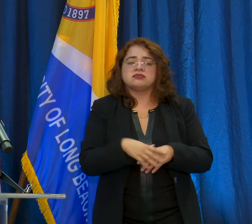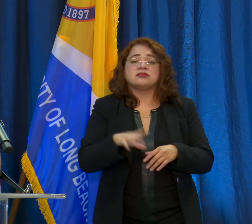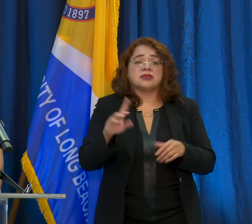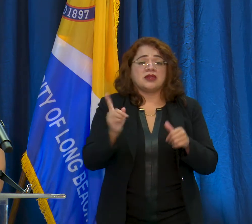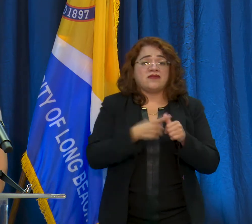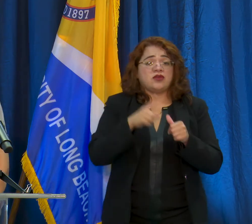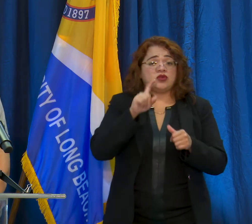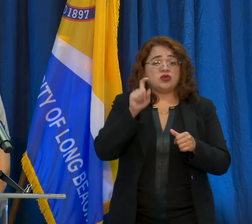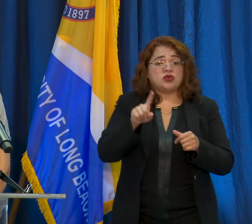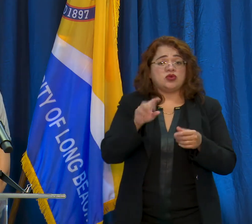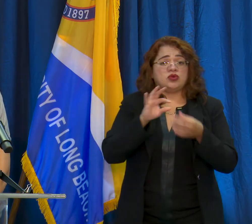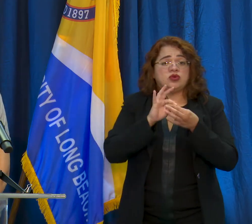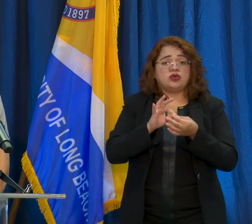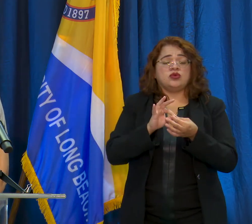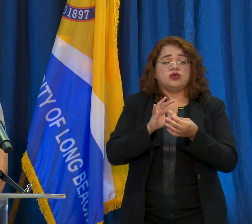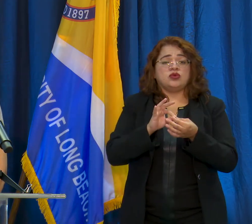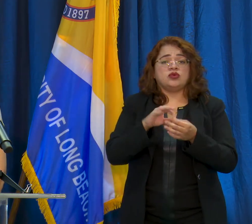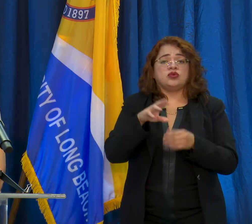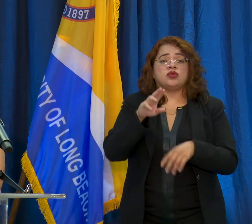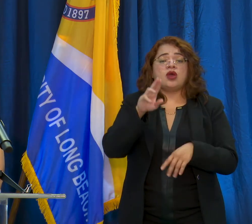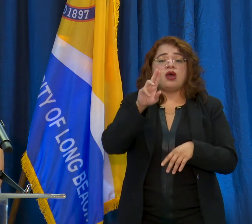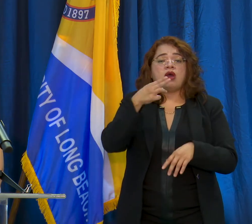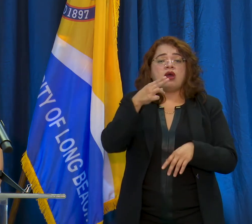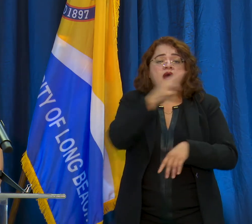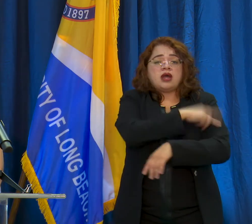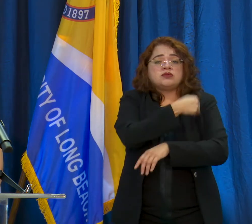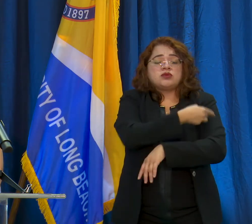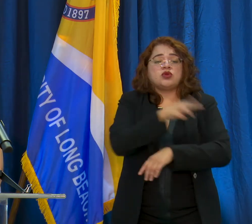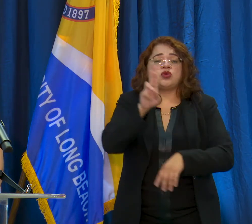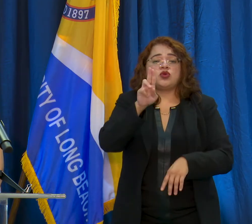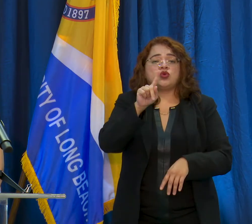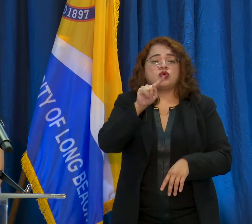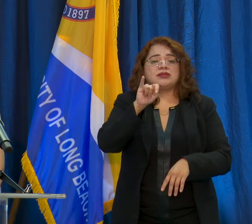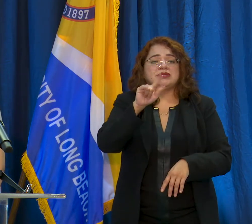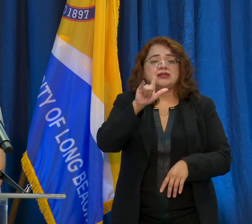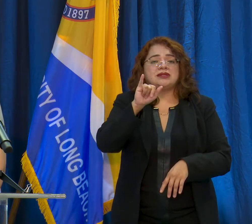about hospital utilization and capacity.